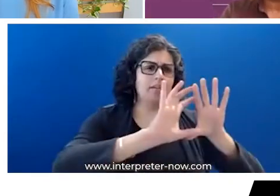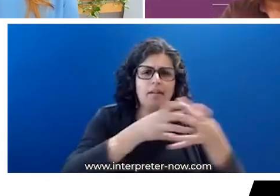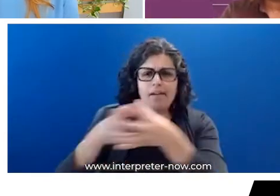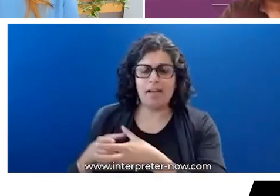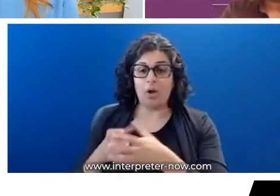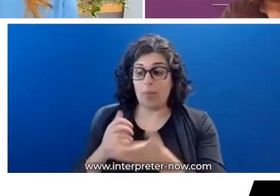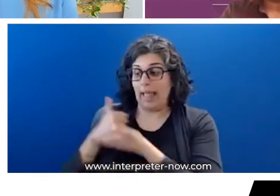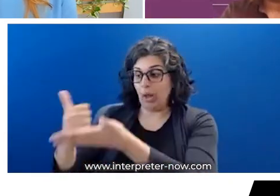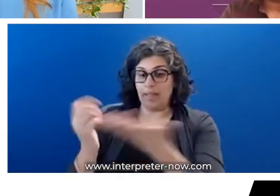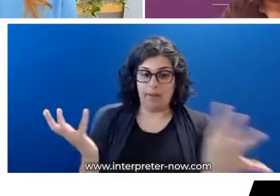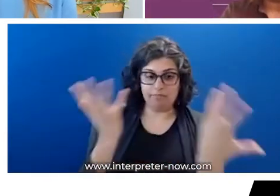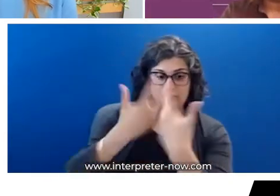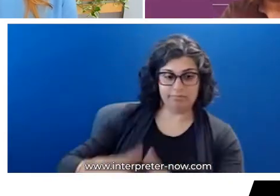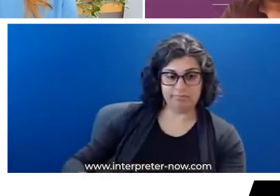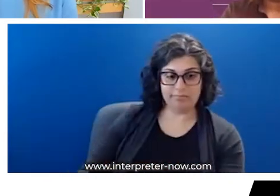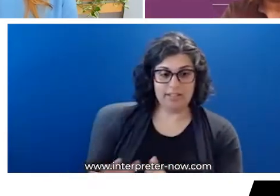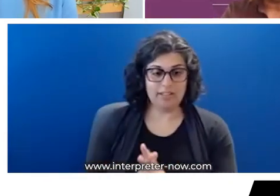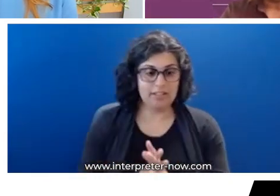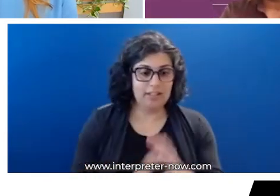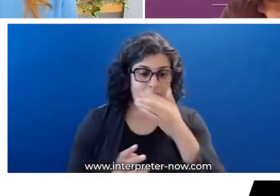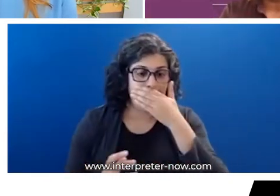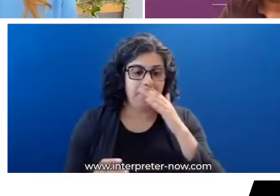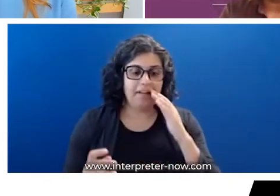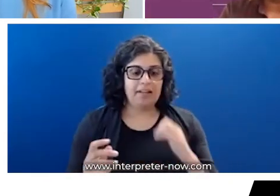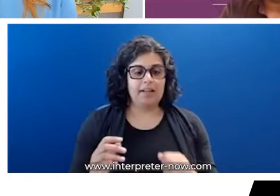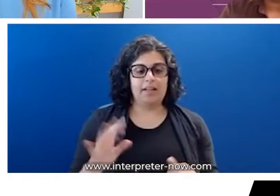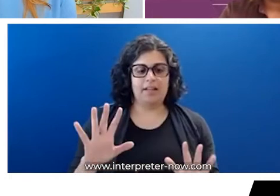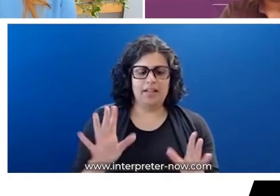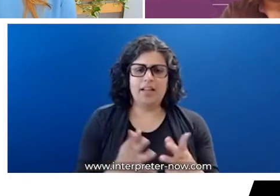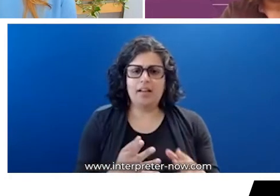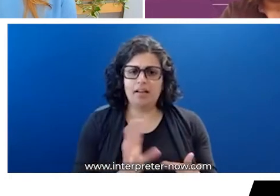into their business framework, strategic diversity, intentional inclusion in the lens of equity.